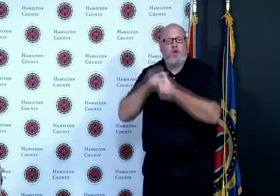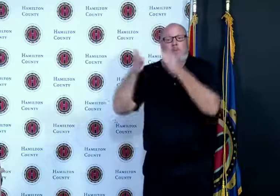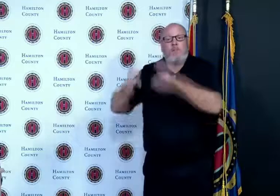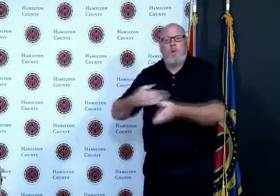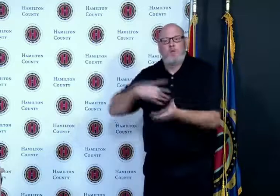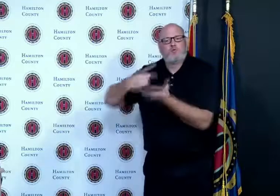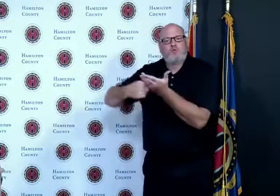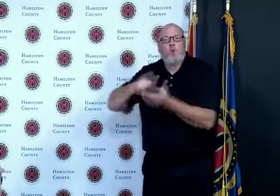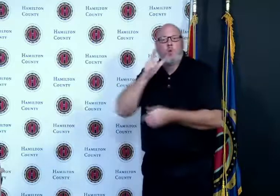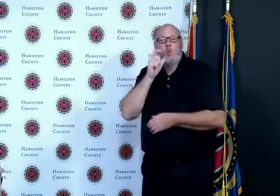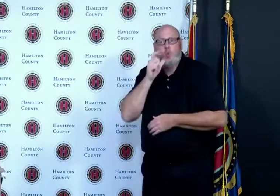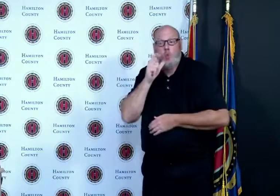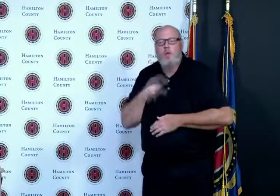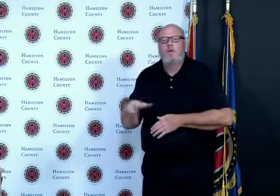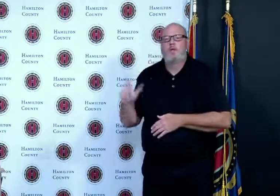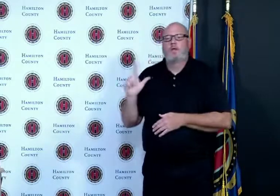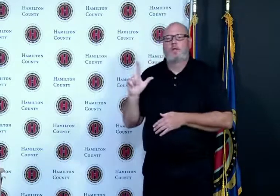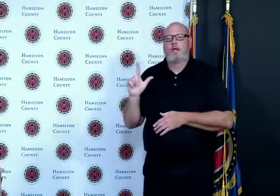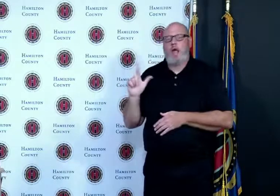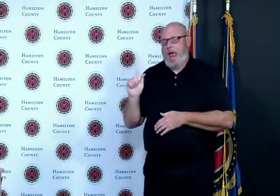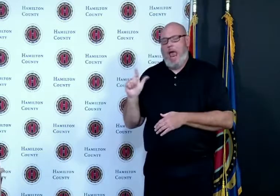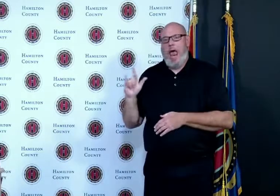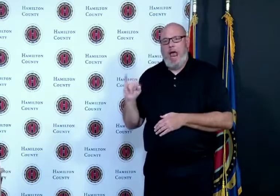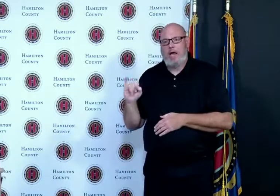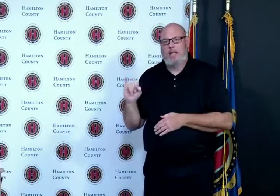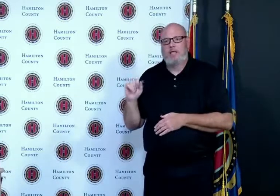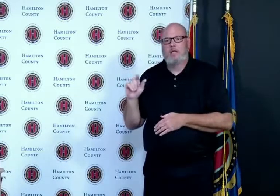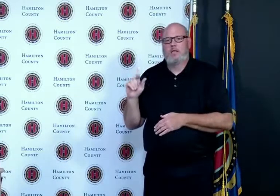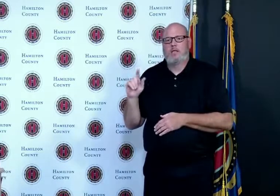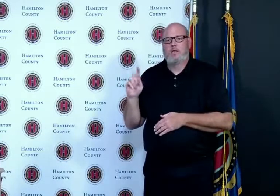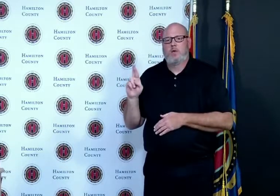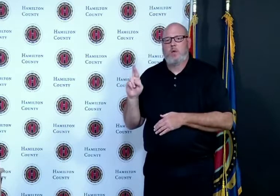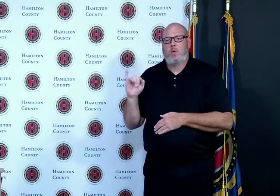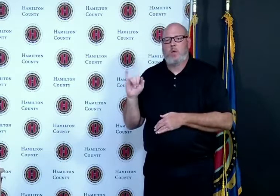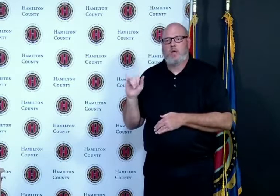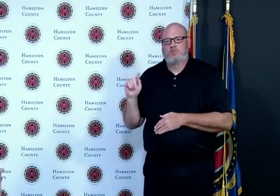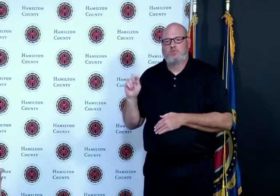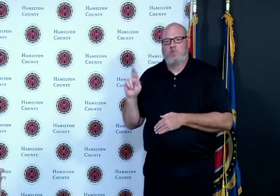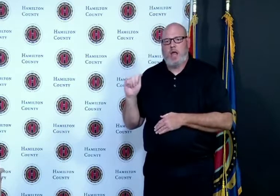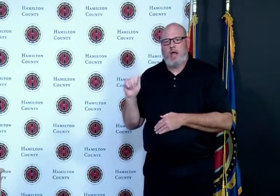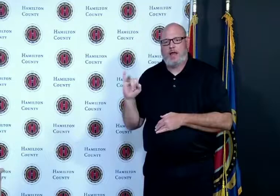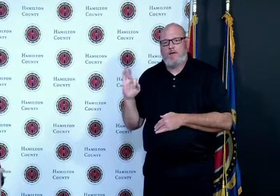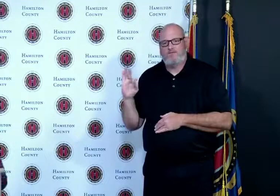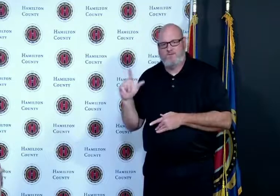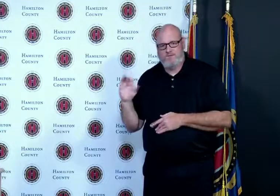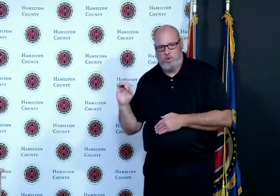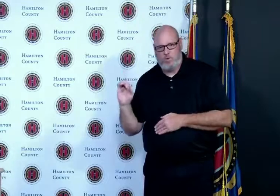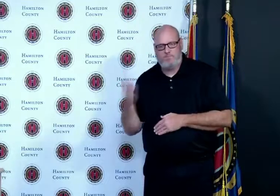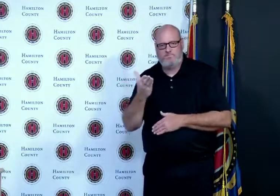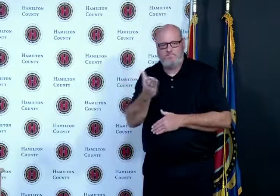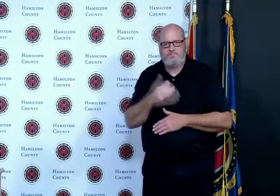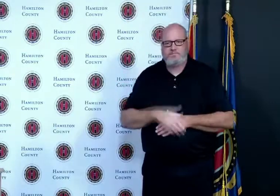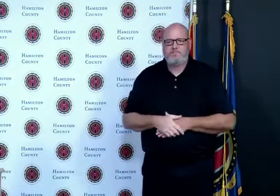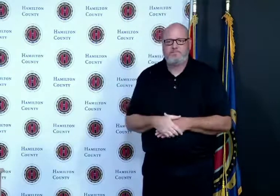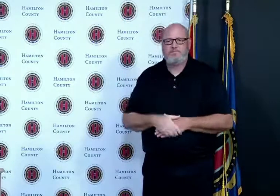our community that wanted to share her story hi there thank you Commissioner Driehaus